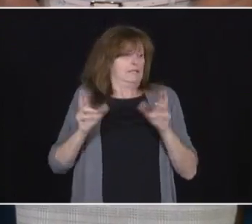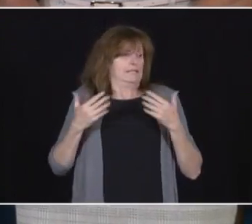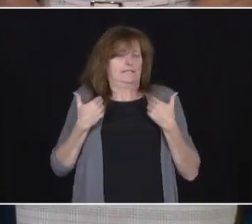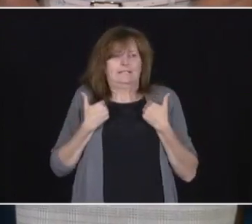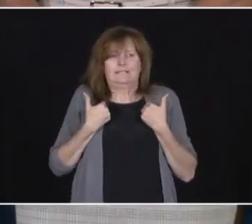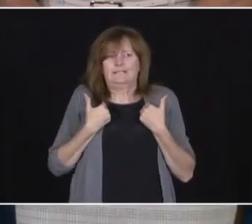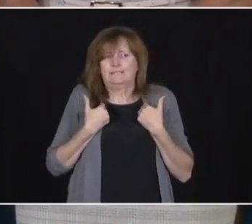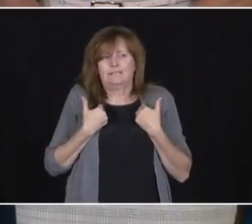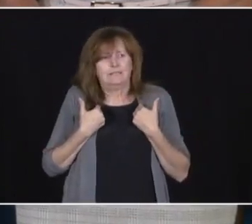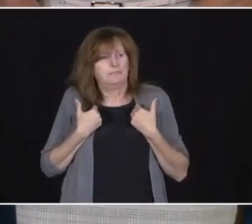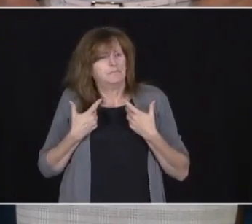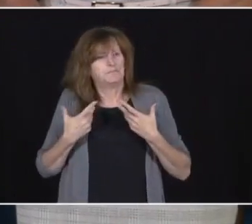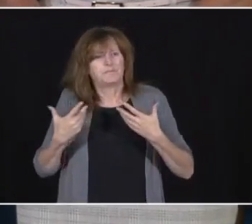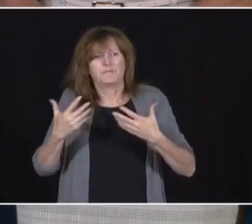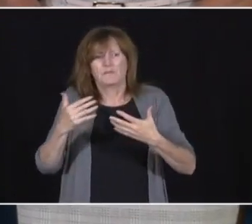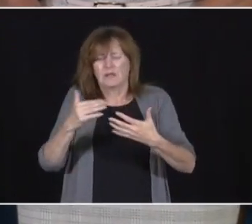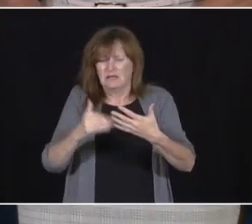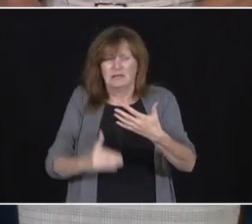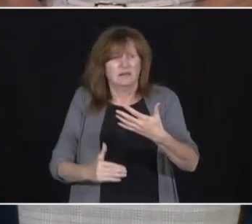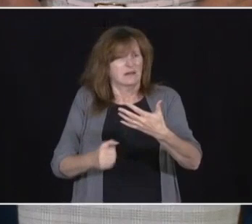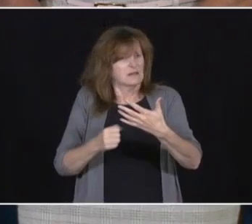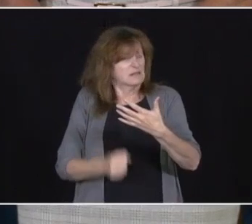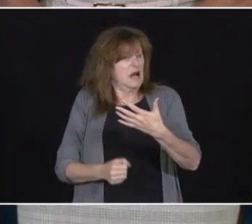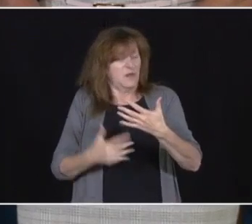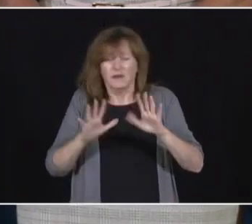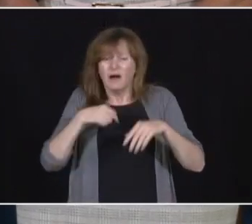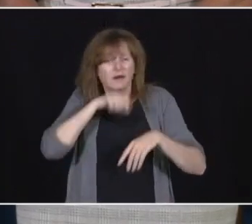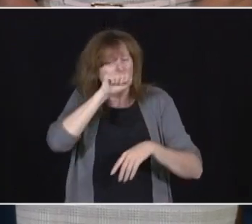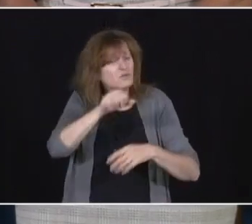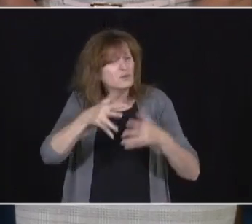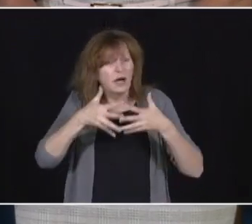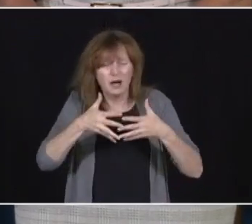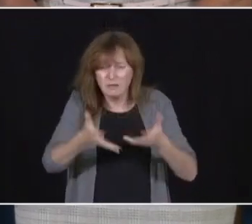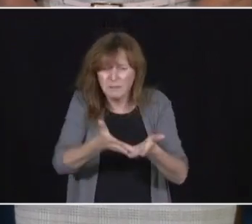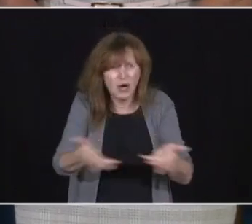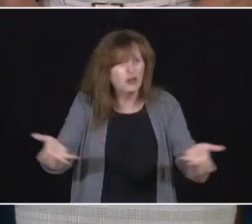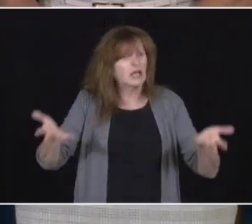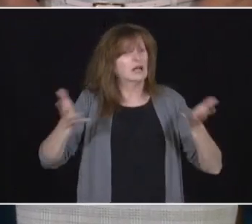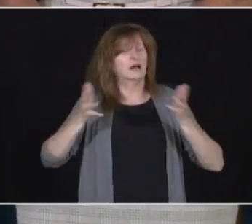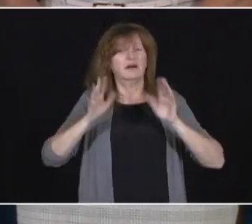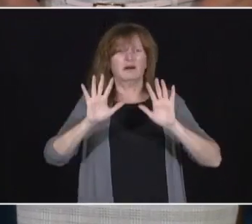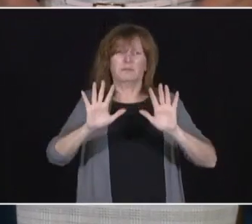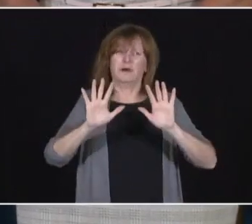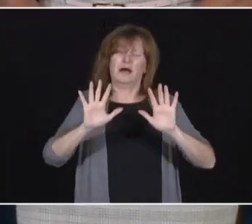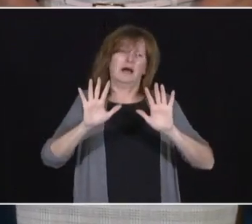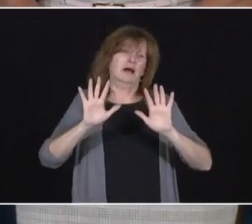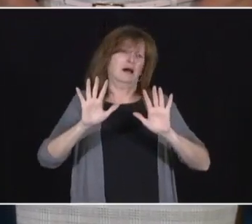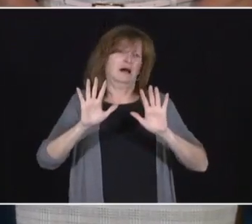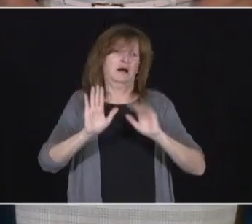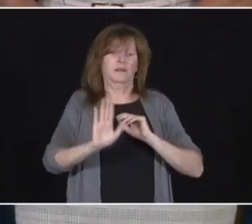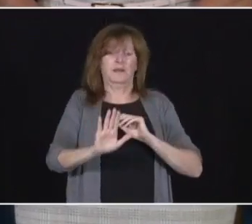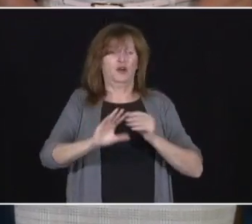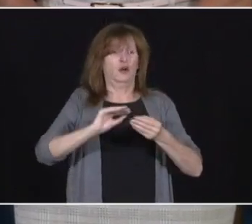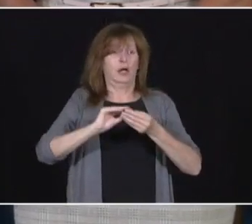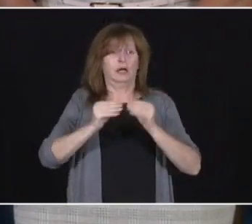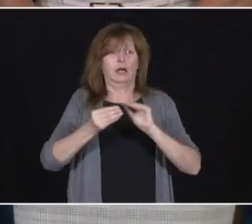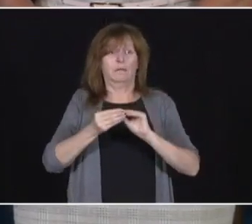early if the decision is made on July 21. I just don't think we are ready for people south of the border, and believe me, I love the